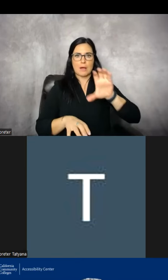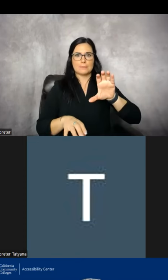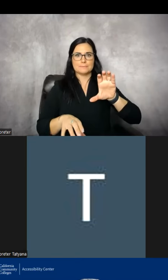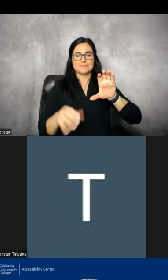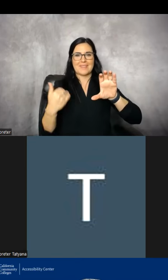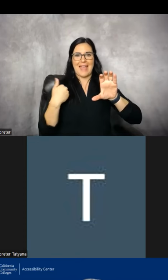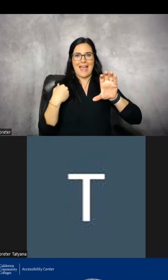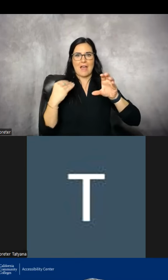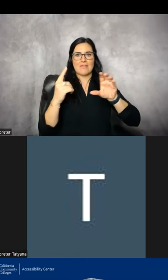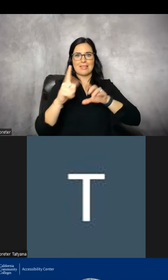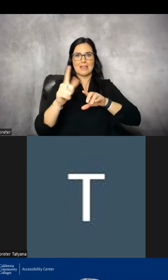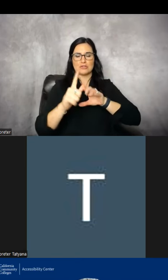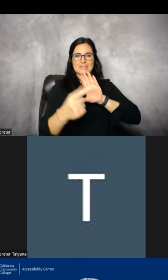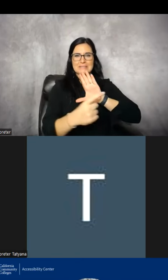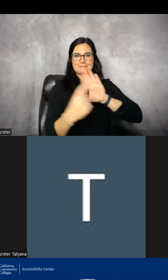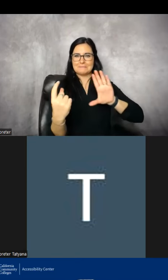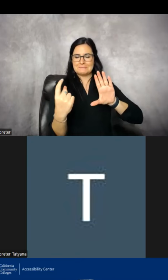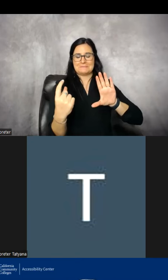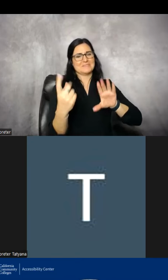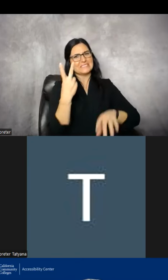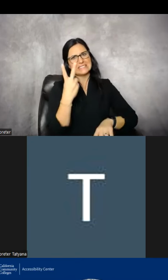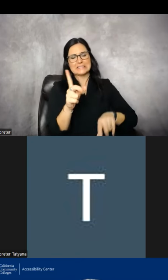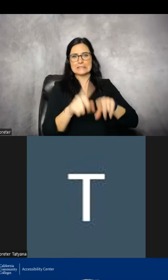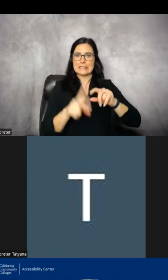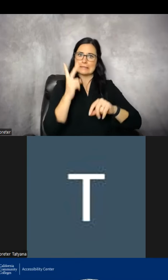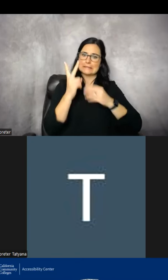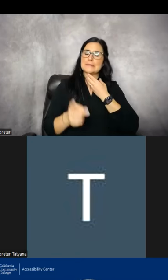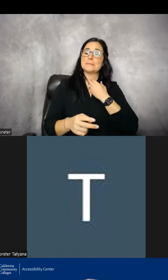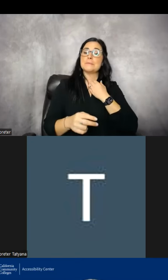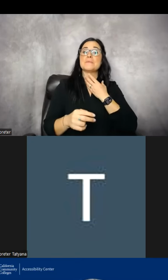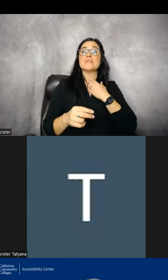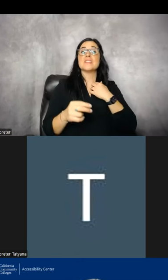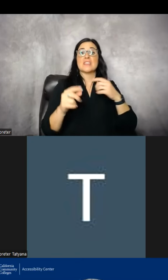And of course they have no idea whether the text makes sense or not.